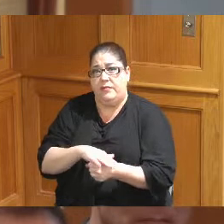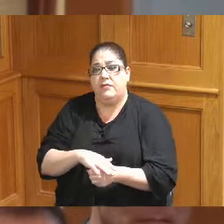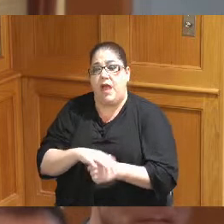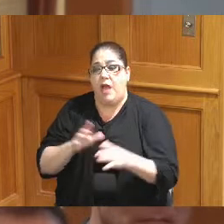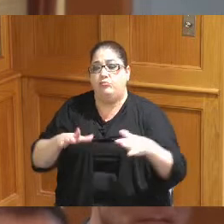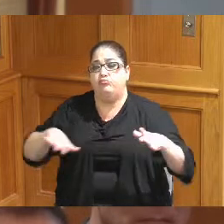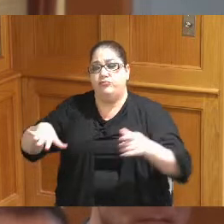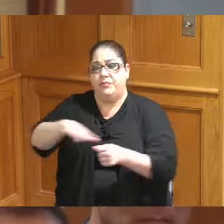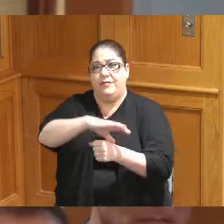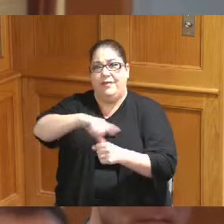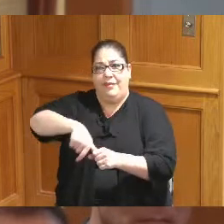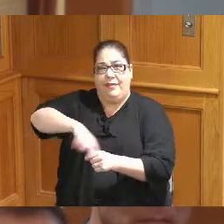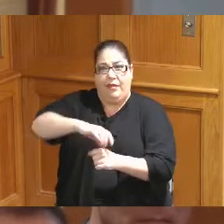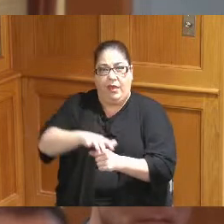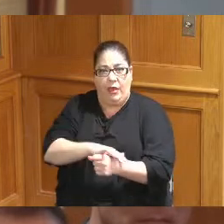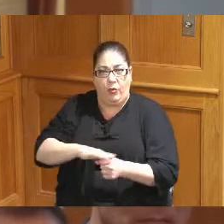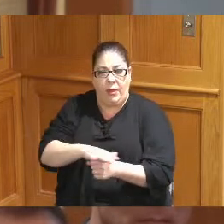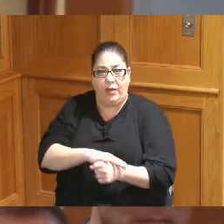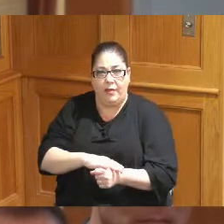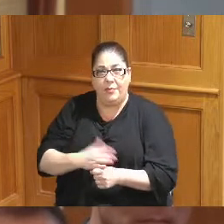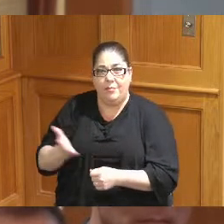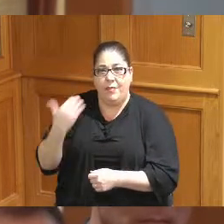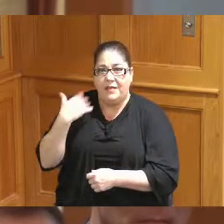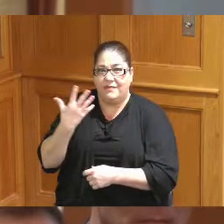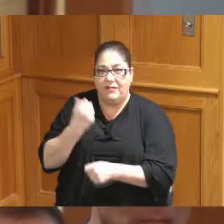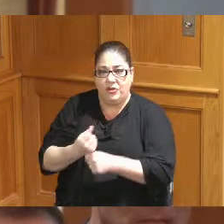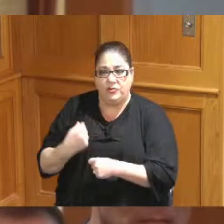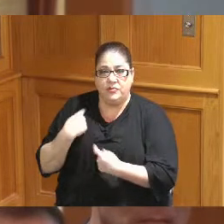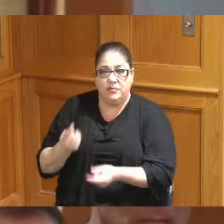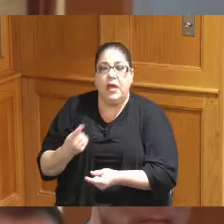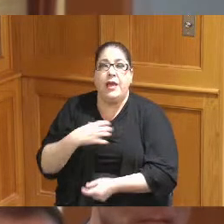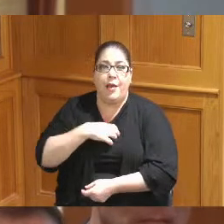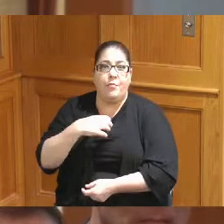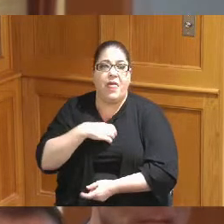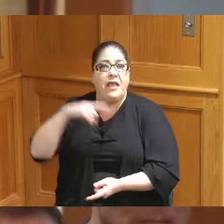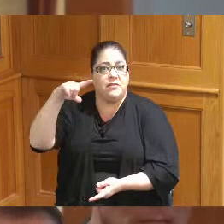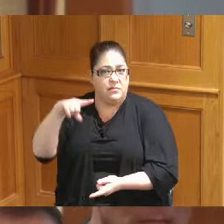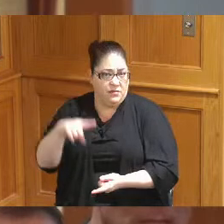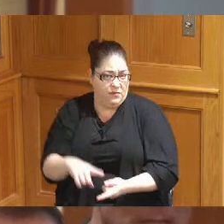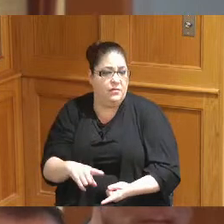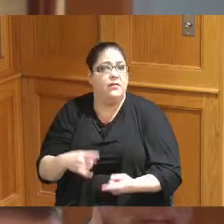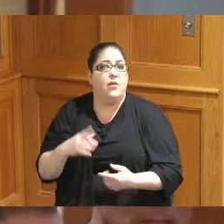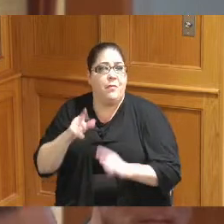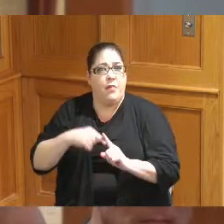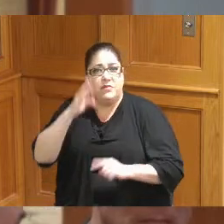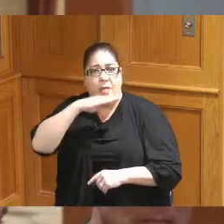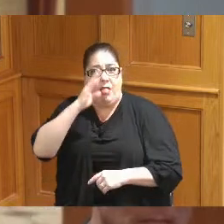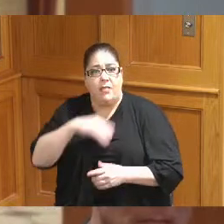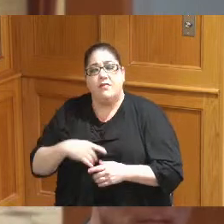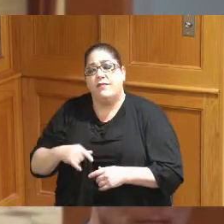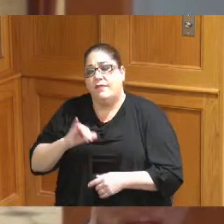in the past over the past five years complaints are going down also over the past five years all